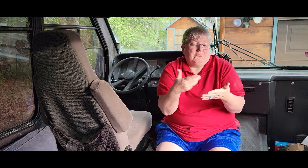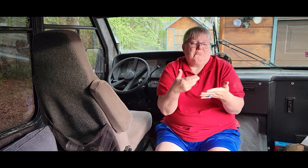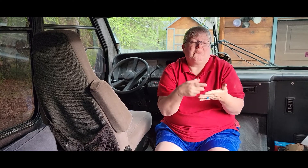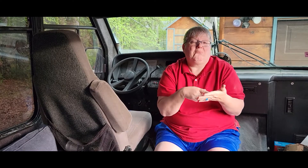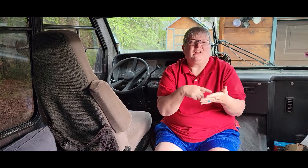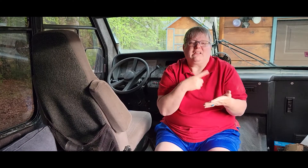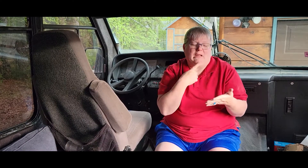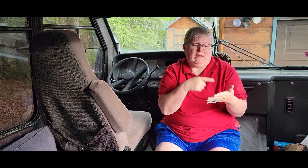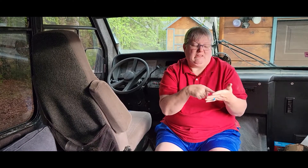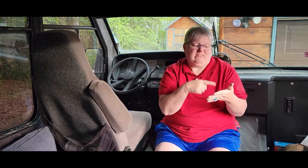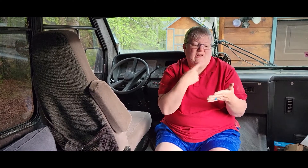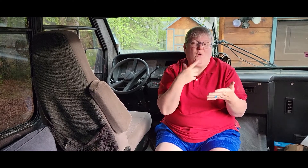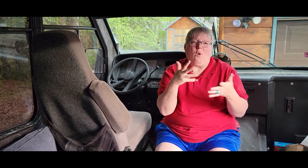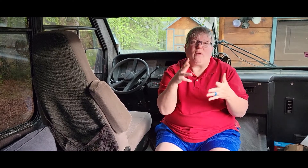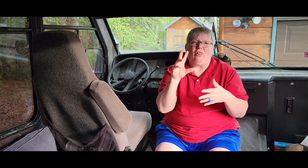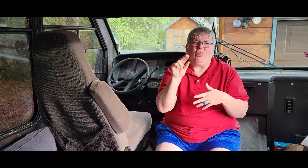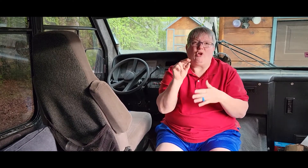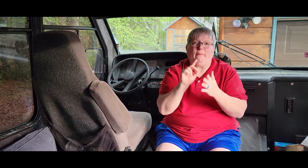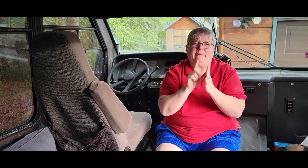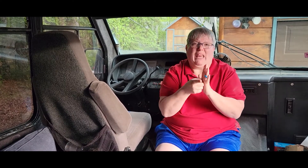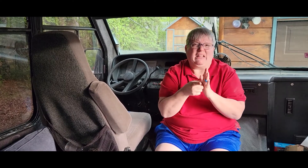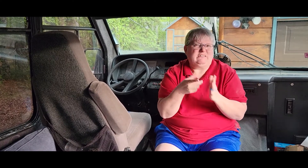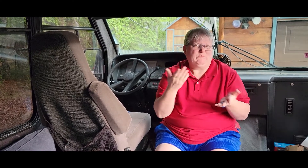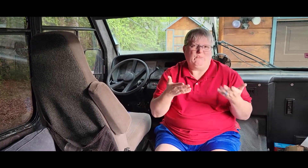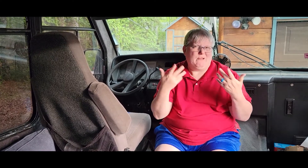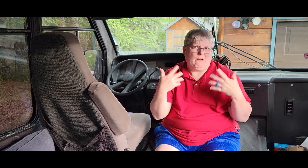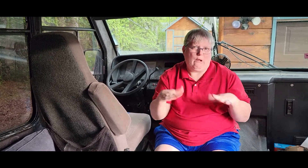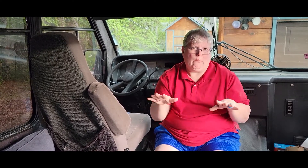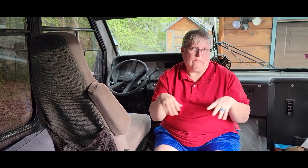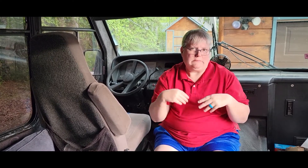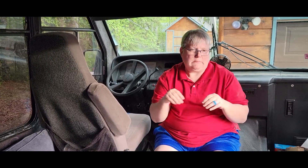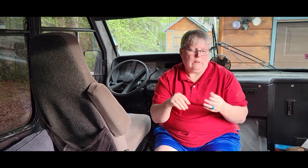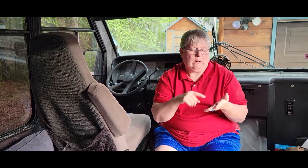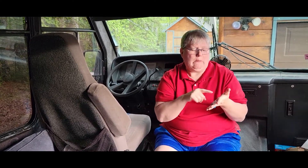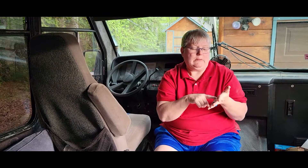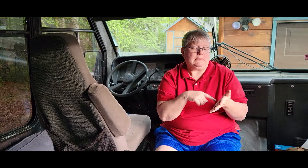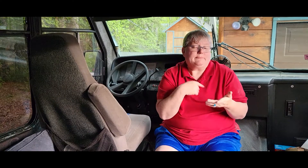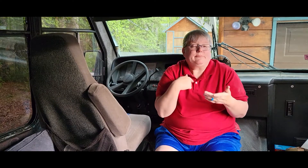And she says, "Well this one's already been on there for 30 minutes, so it's probably already sold but..."